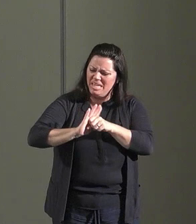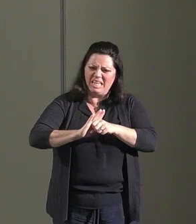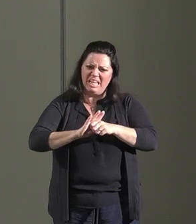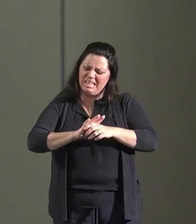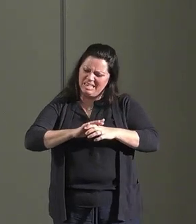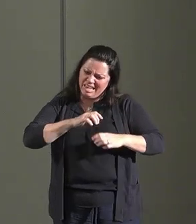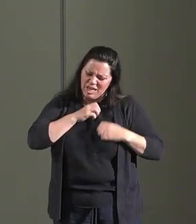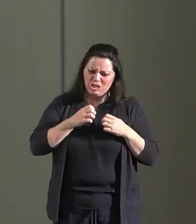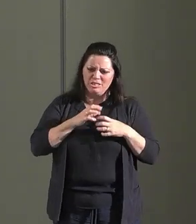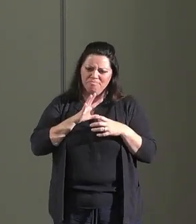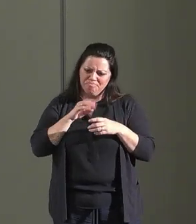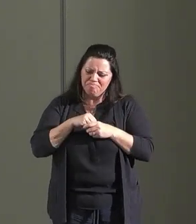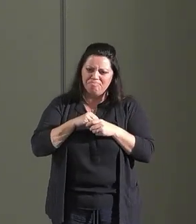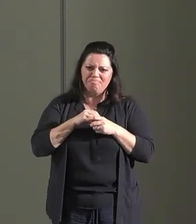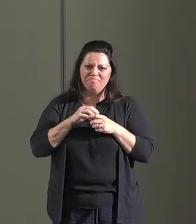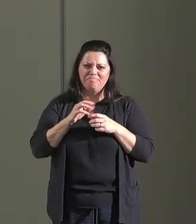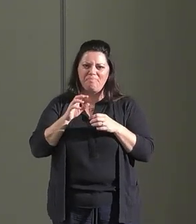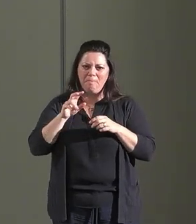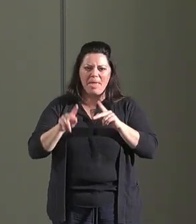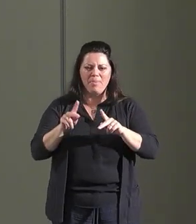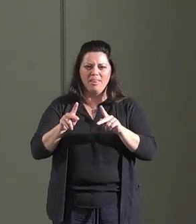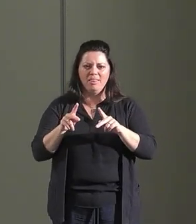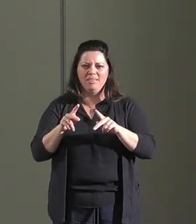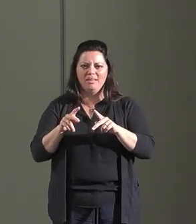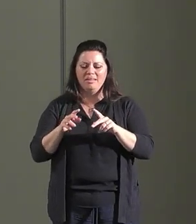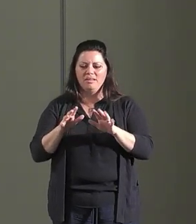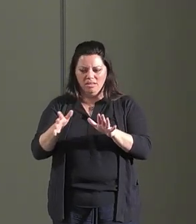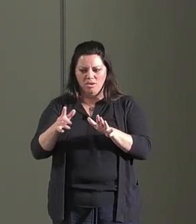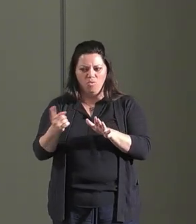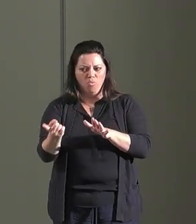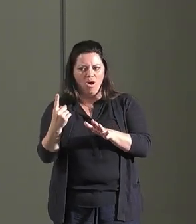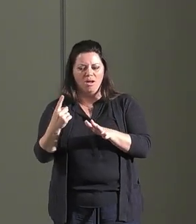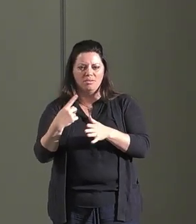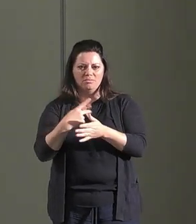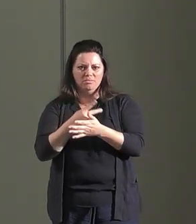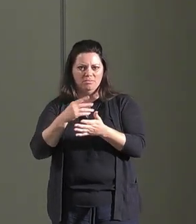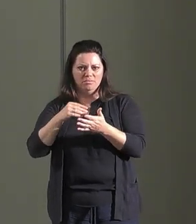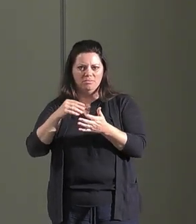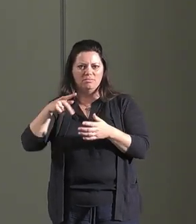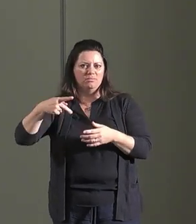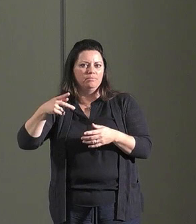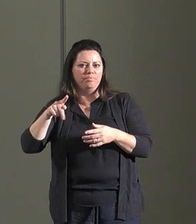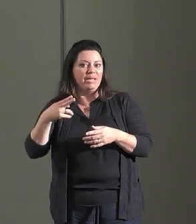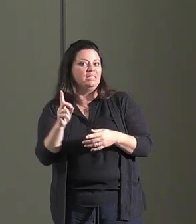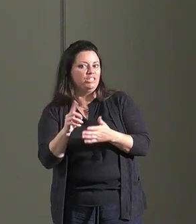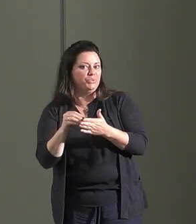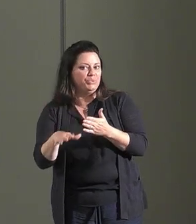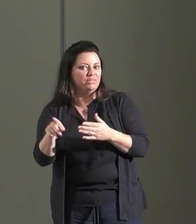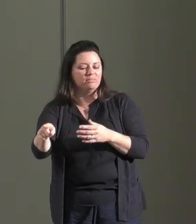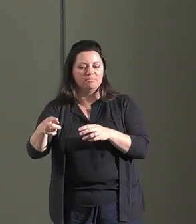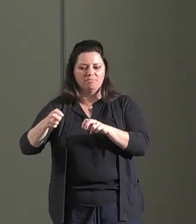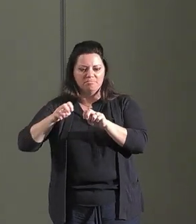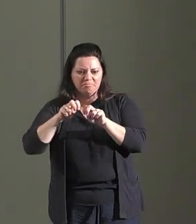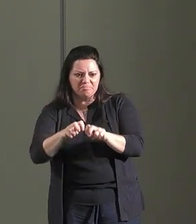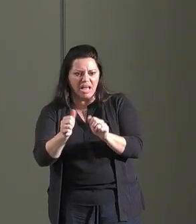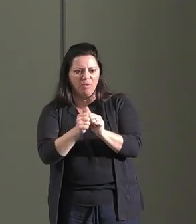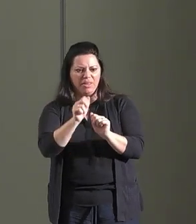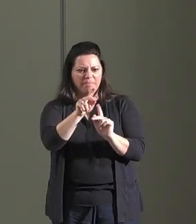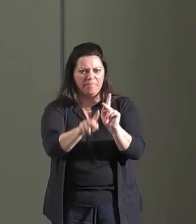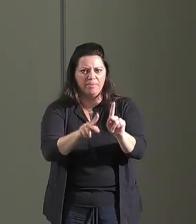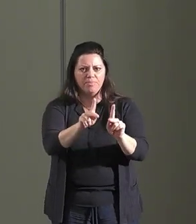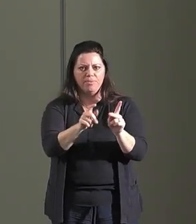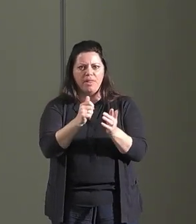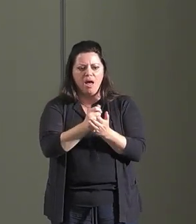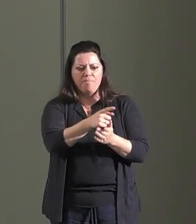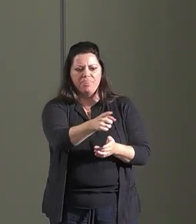people that I -- one doctoral students sat with folks and worked with them through the sexual